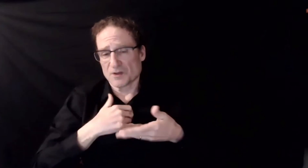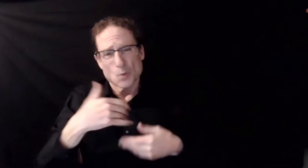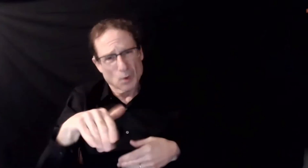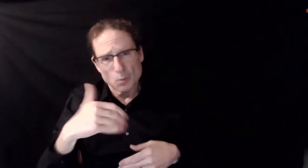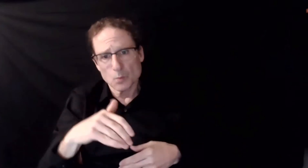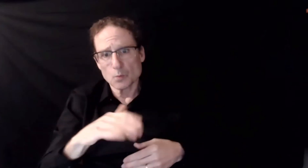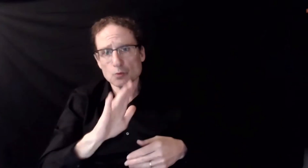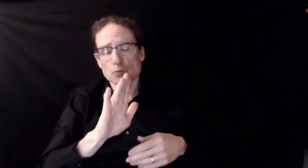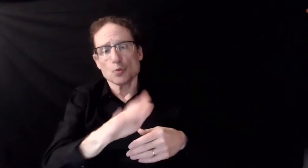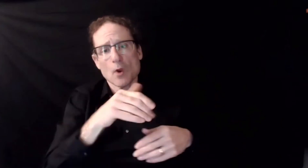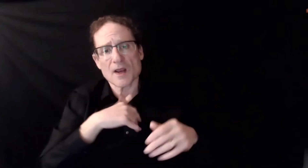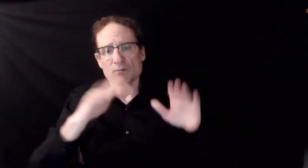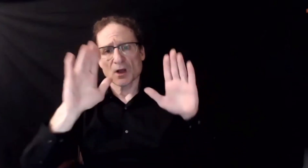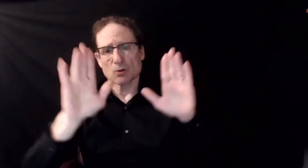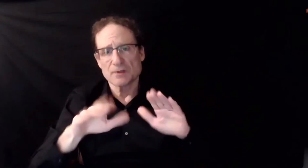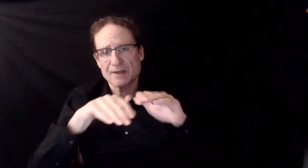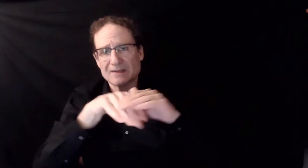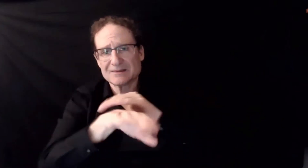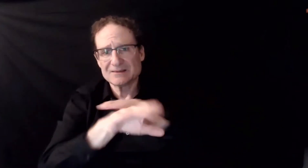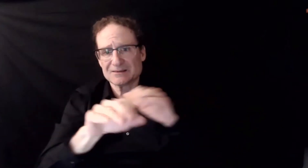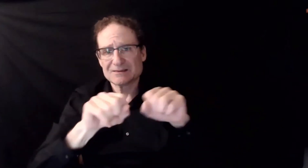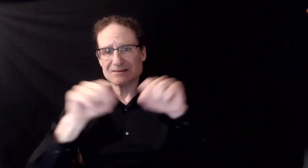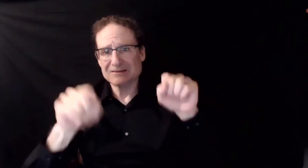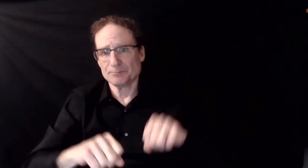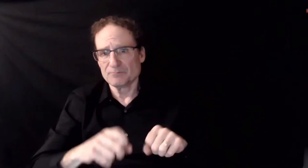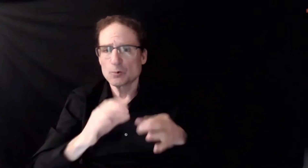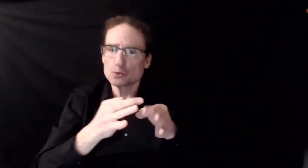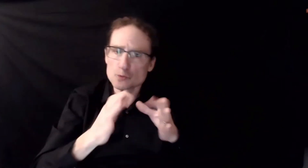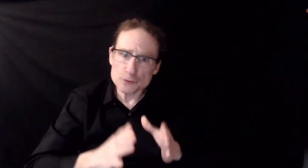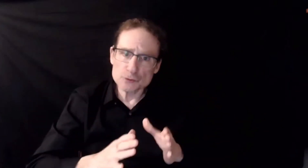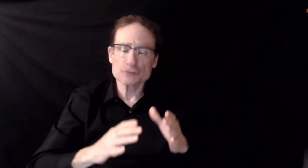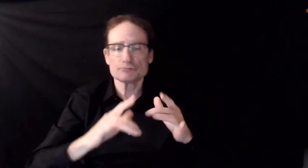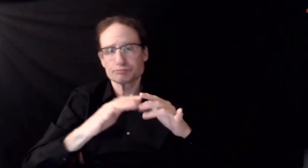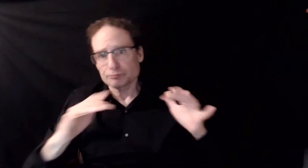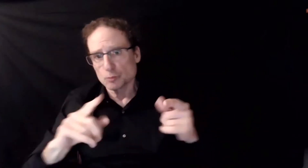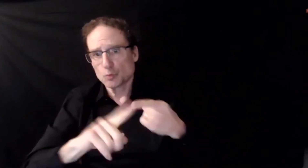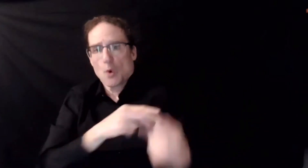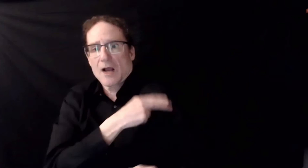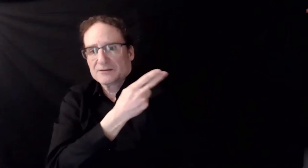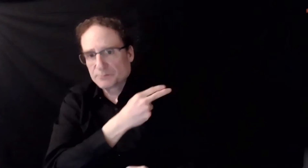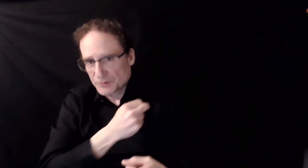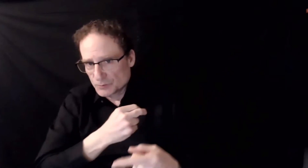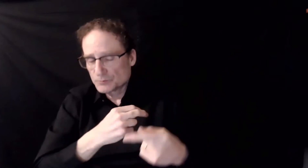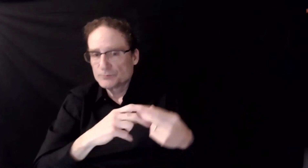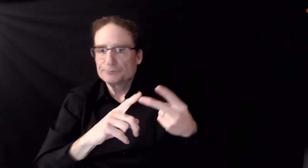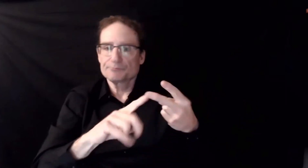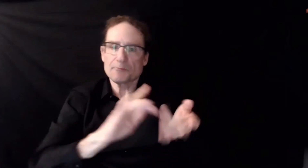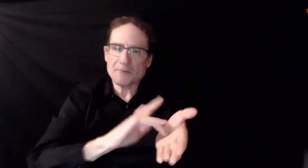And people from all over the nation, still to this day, tell us that we have a wonderful healthcare system